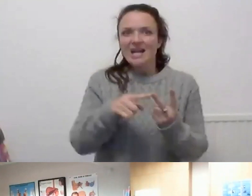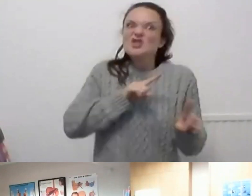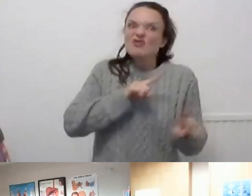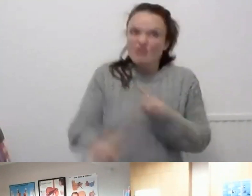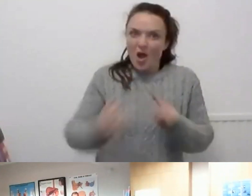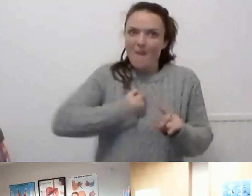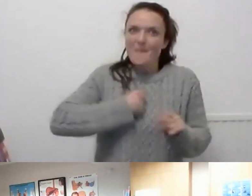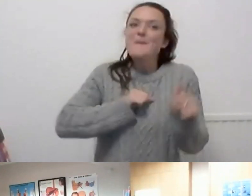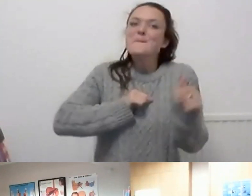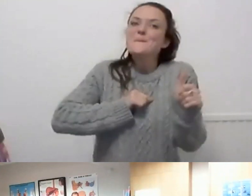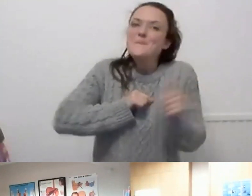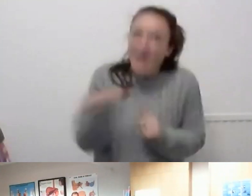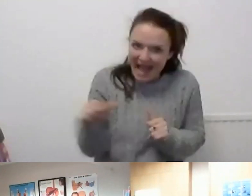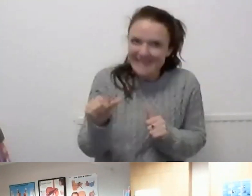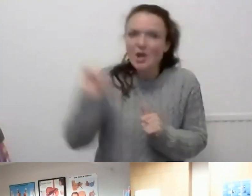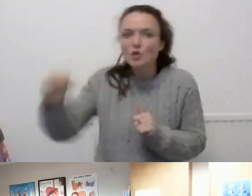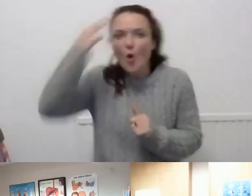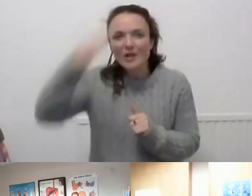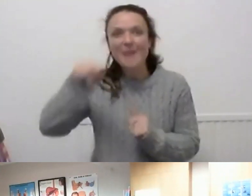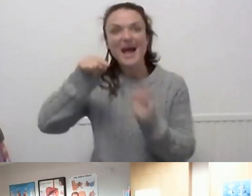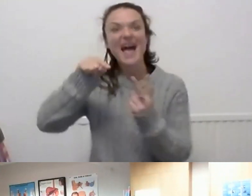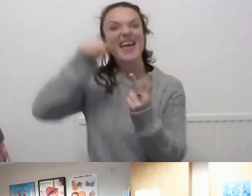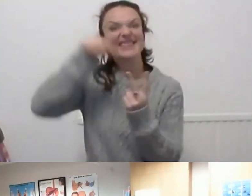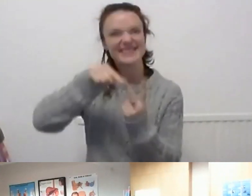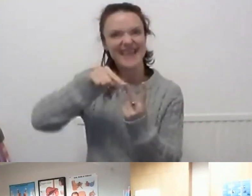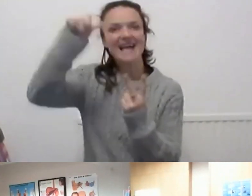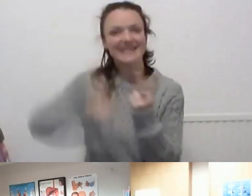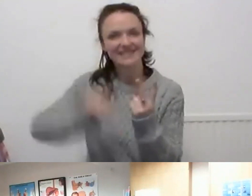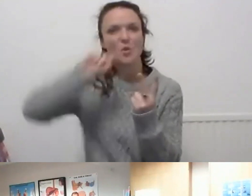on a list. So the next time we get that particular type of vaccine, we'd invite you it may delay your